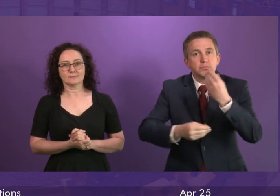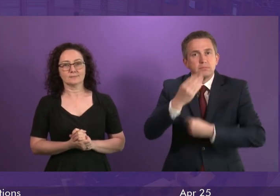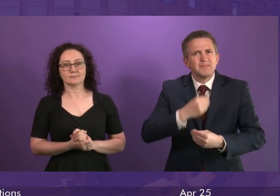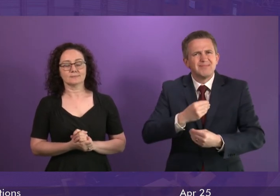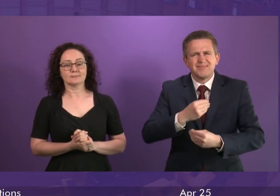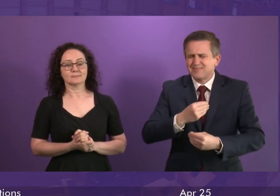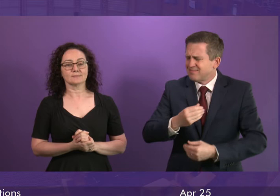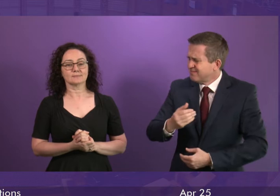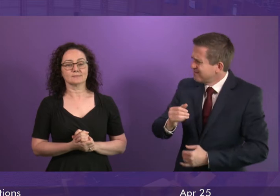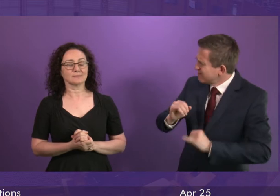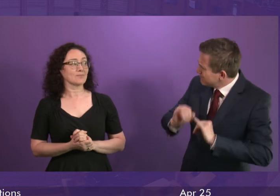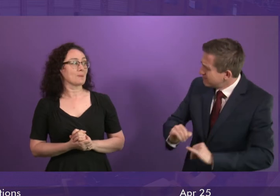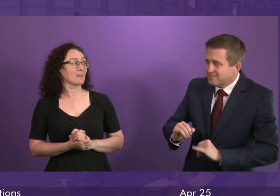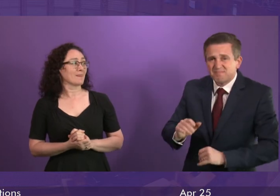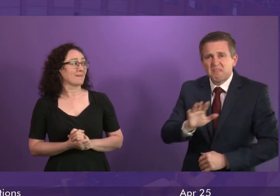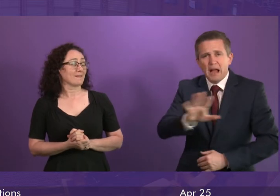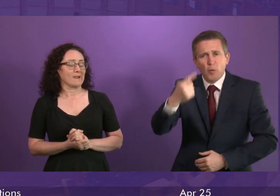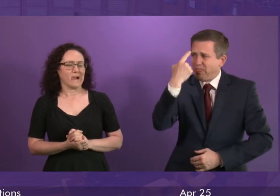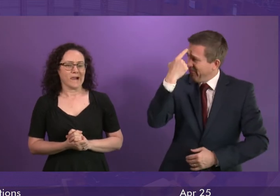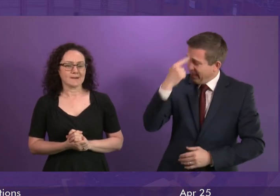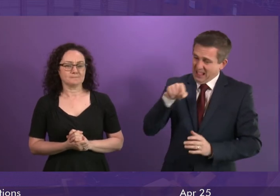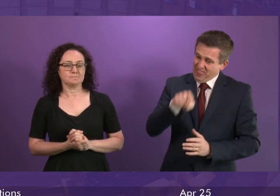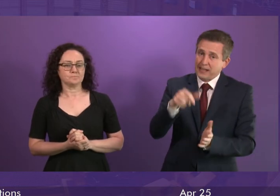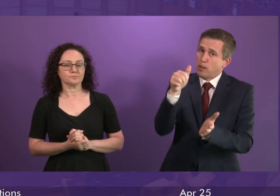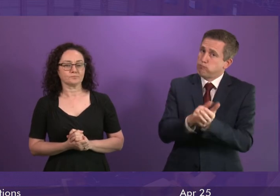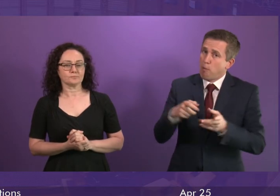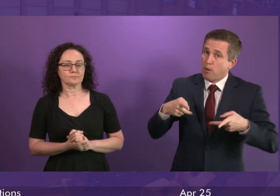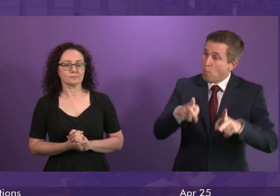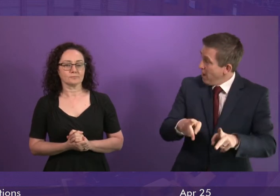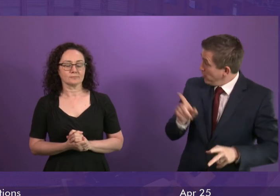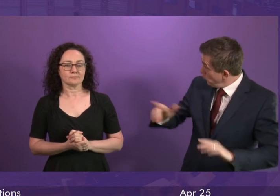in the same classroom. I do not think that that is appropriate. Does the First Minister?